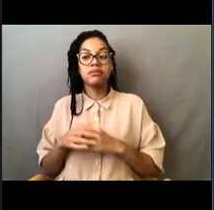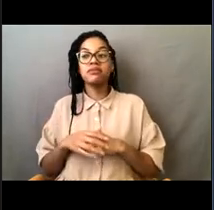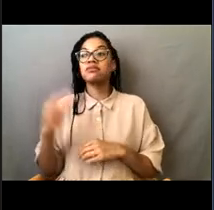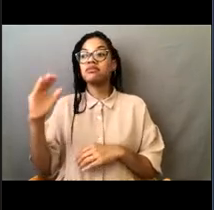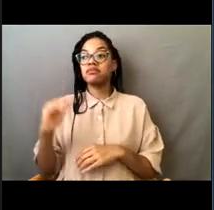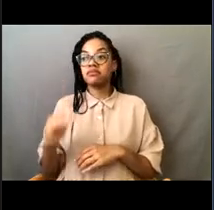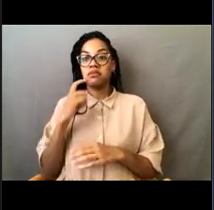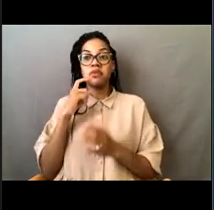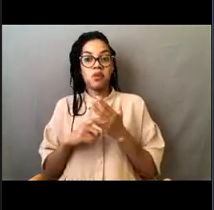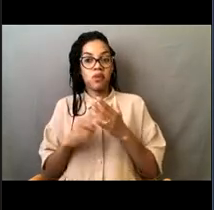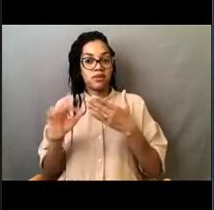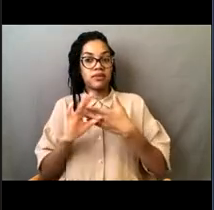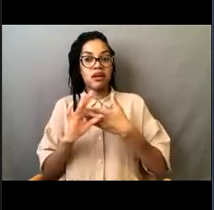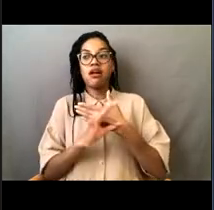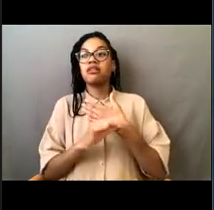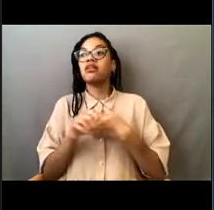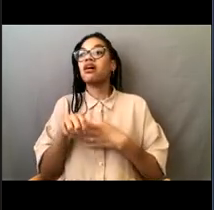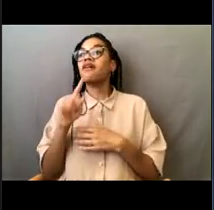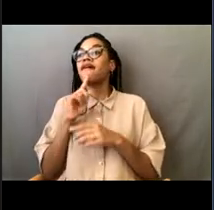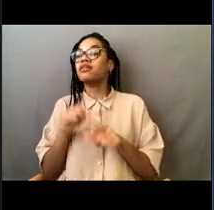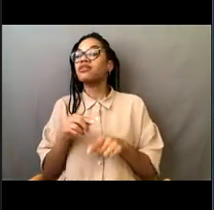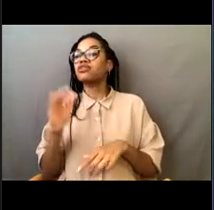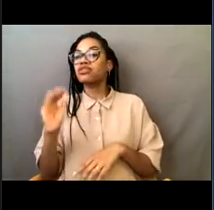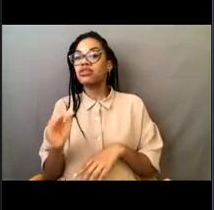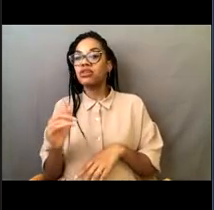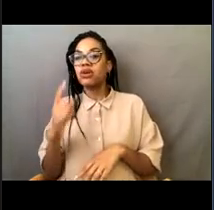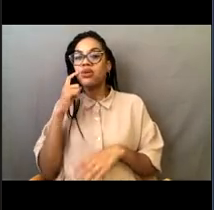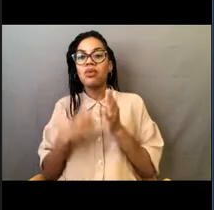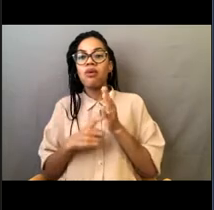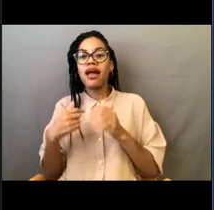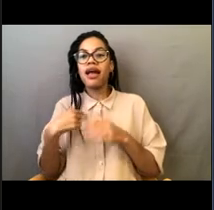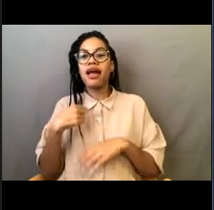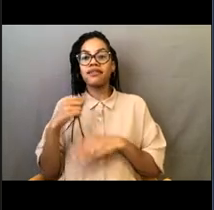Laura notices that lateral line going down the body of the fish.